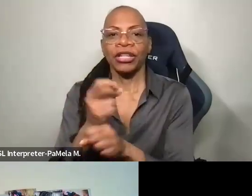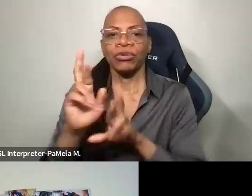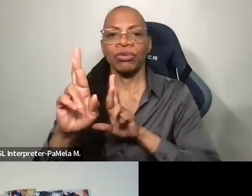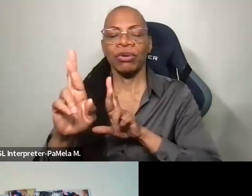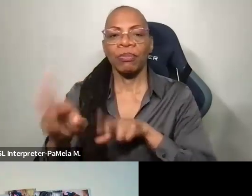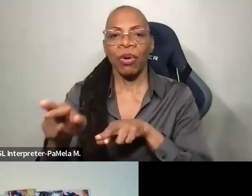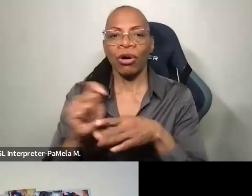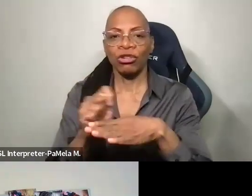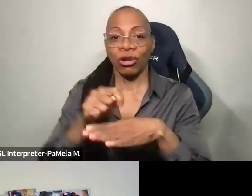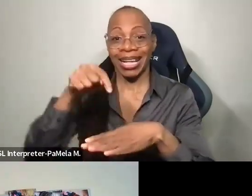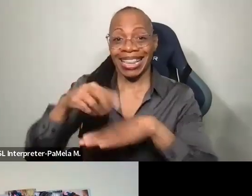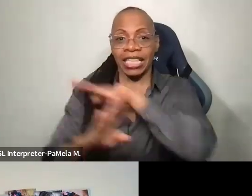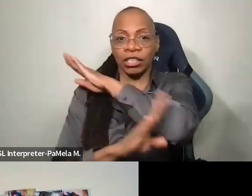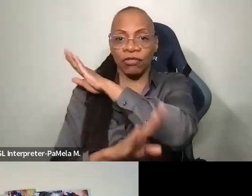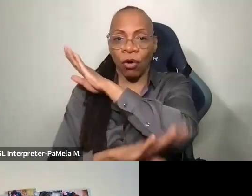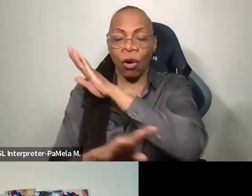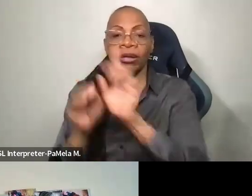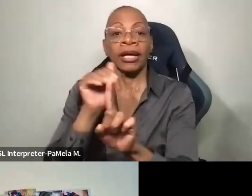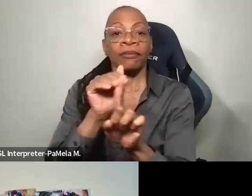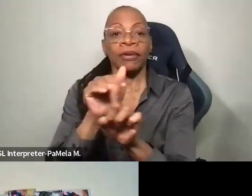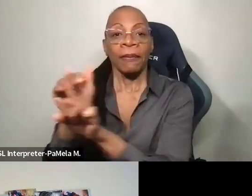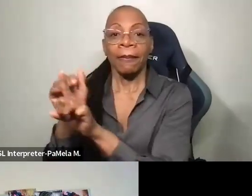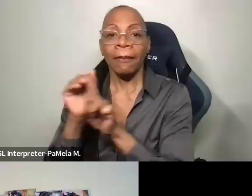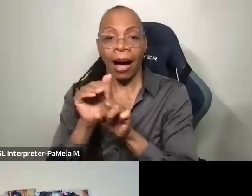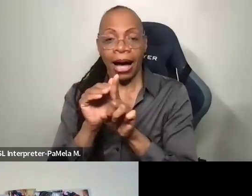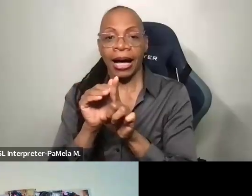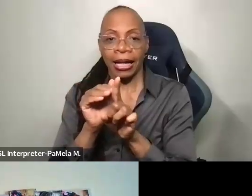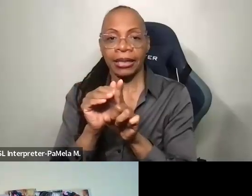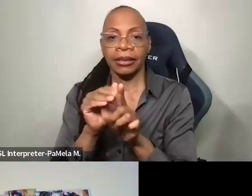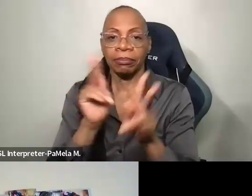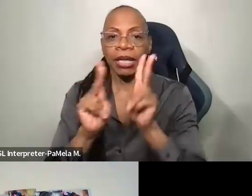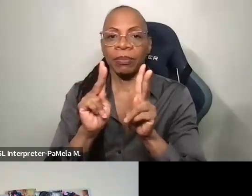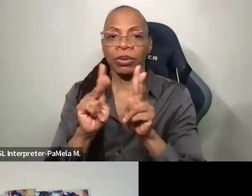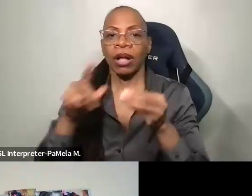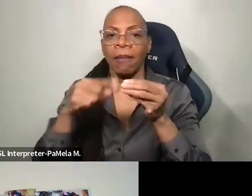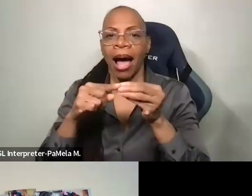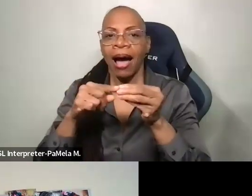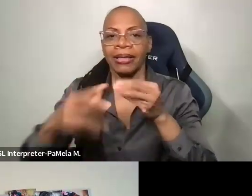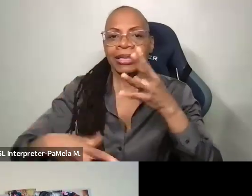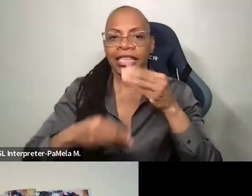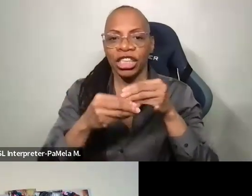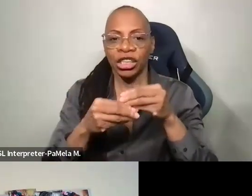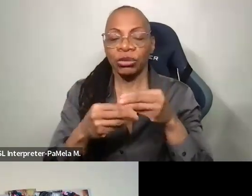and remind folks about this little caveat. We want to make sure that you all are getting credit